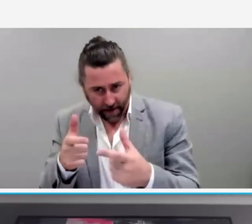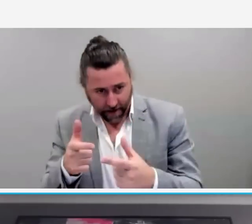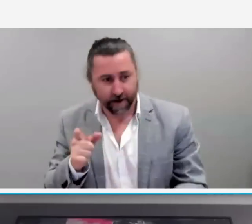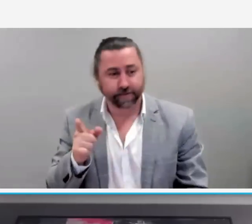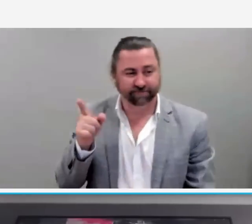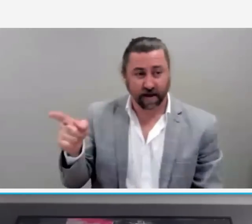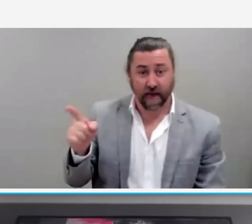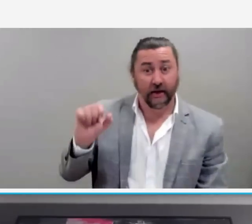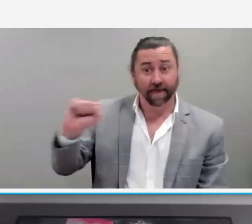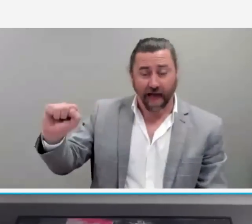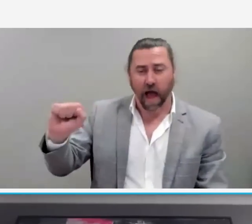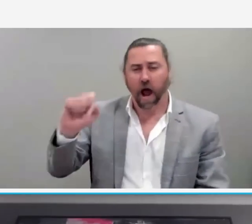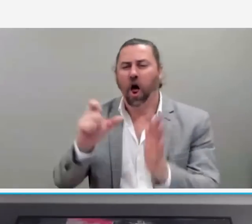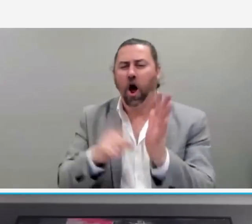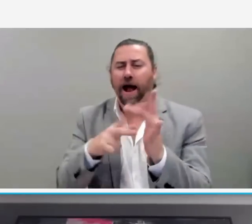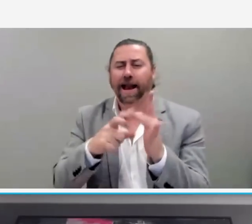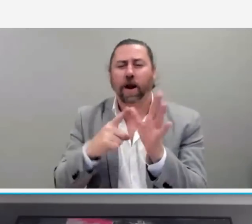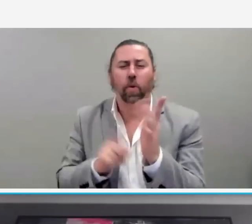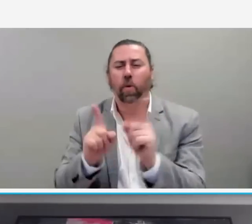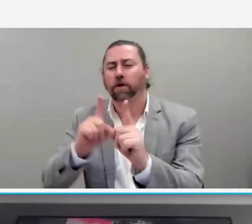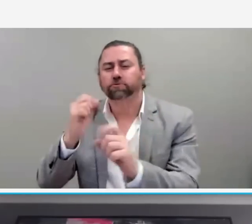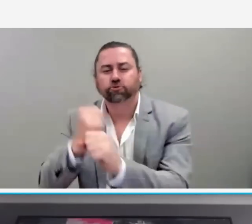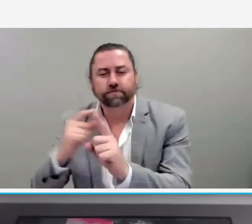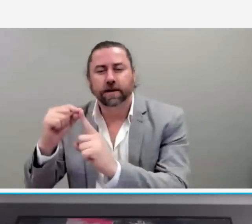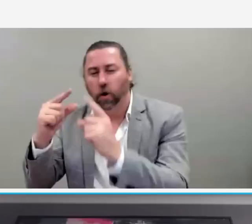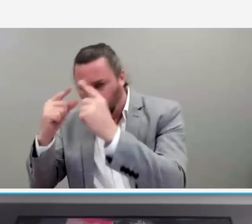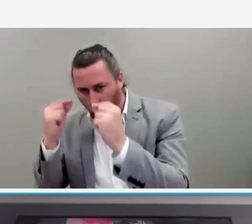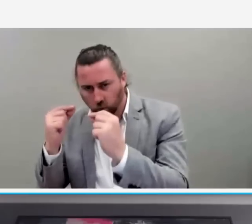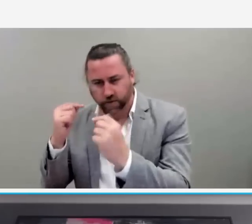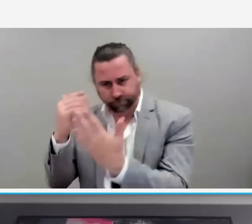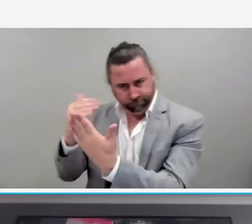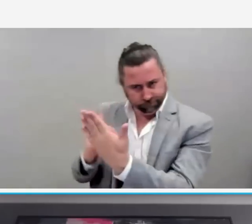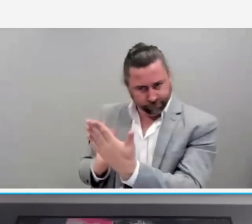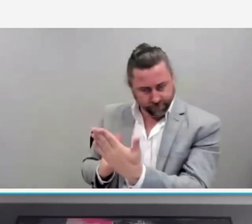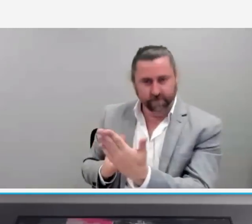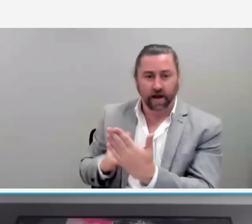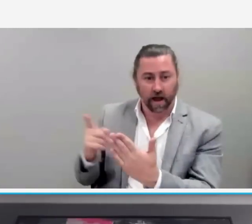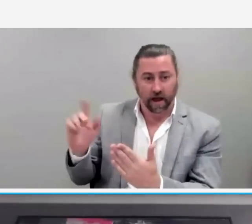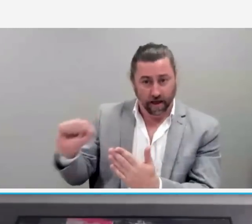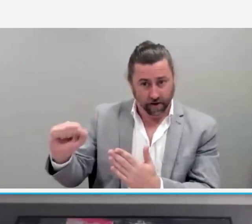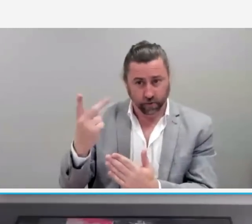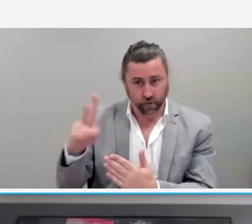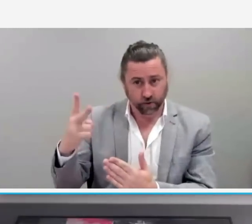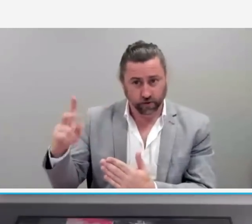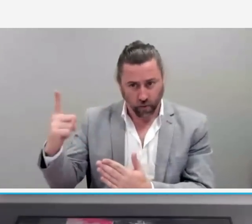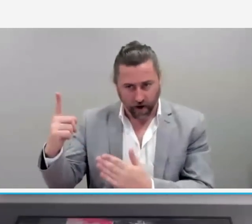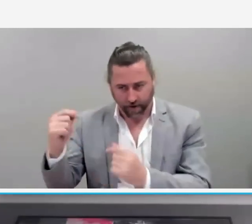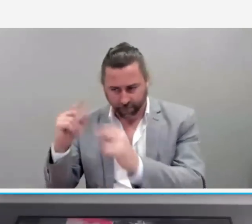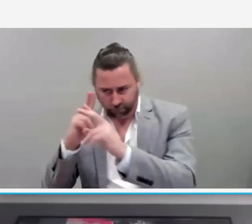the clinical components of the standards which was transferred to them in 2021. They've also been working really collaboratively with